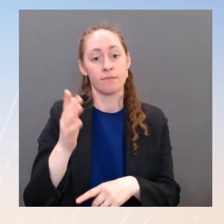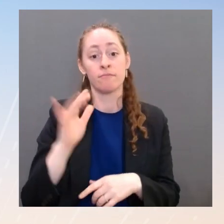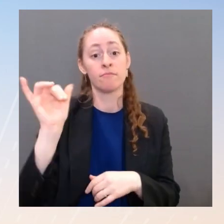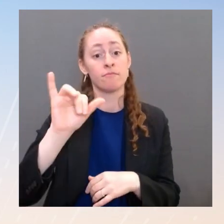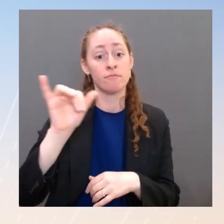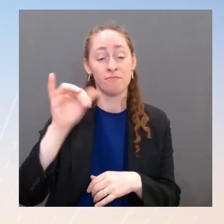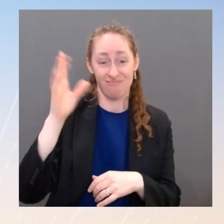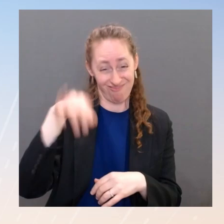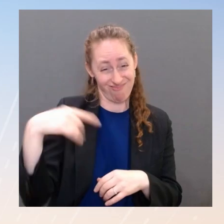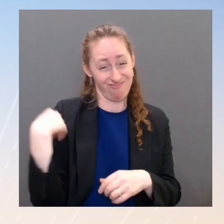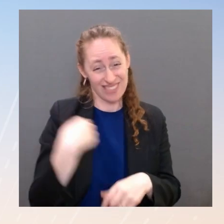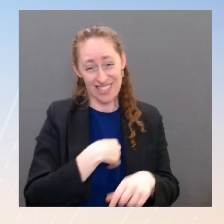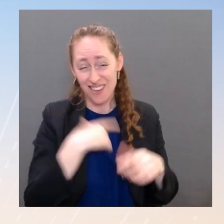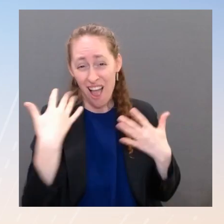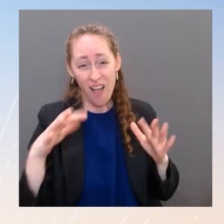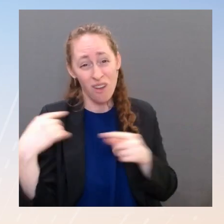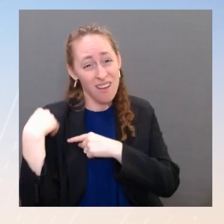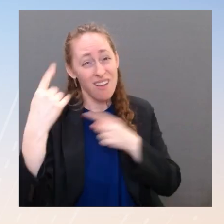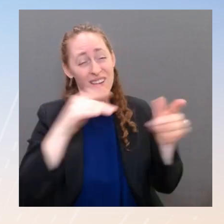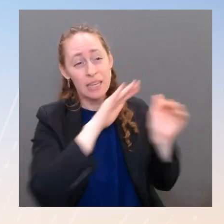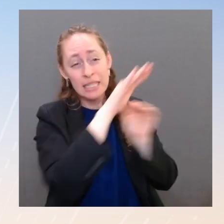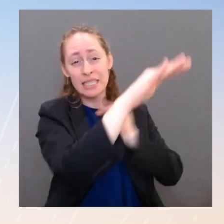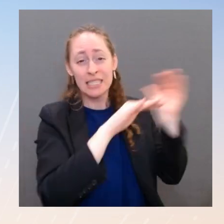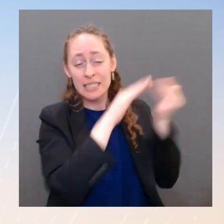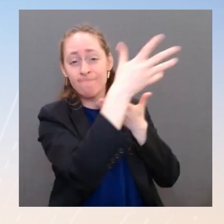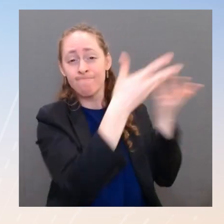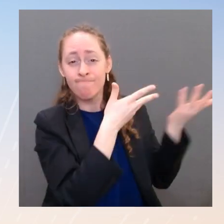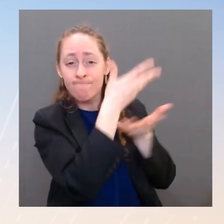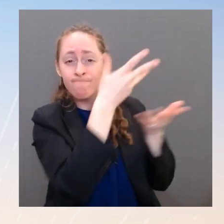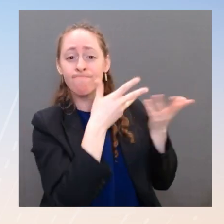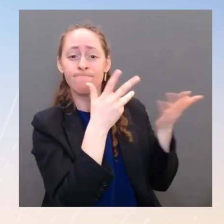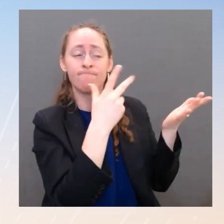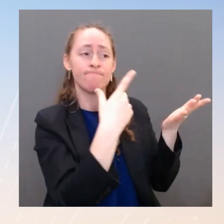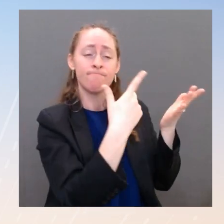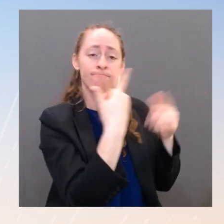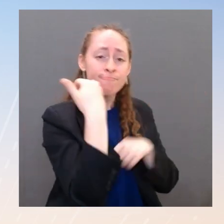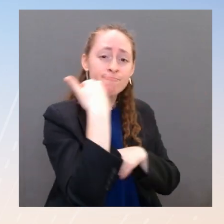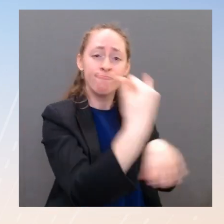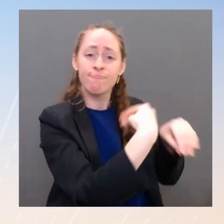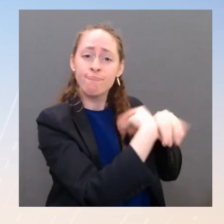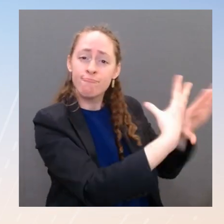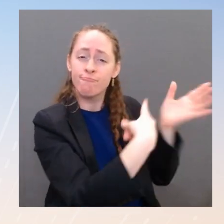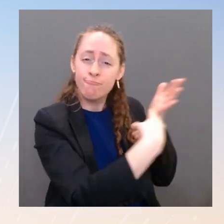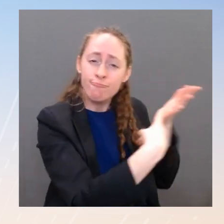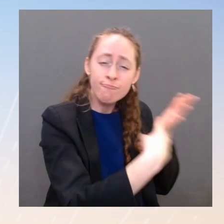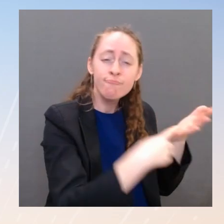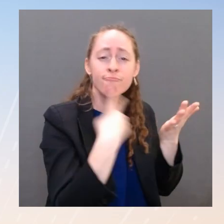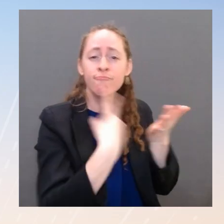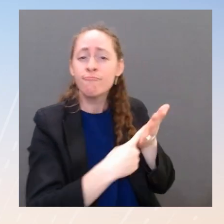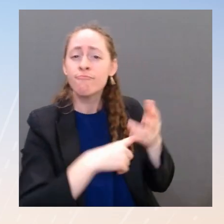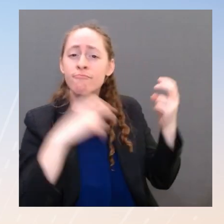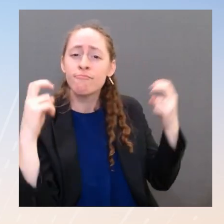to move these pieces of legislation forward. And certainly they're all priorities that have a great deal of urgency. And I noted at the top of the briefing: